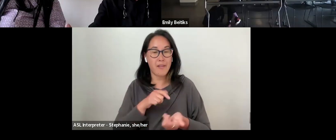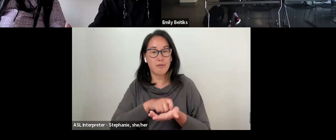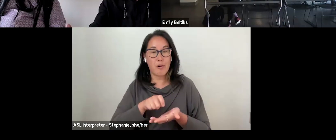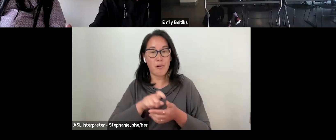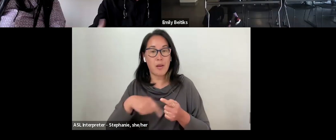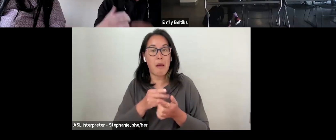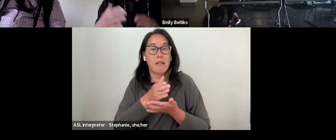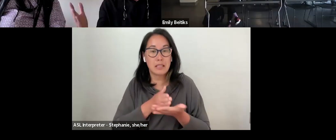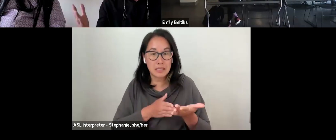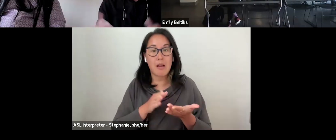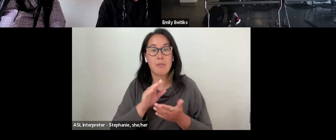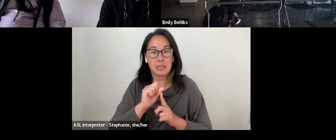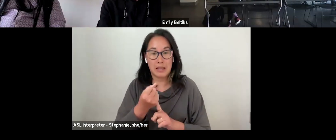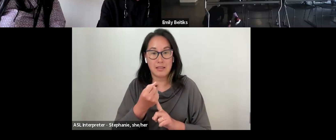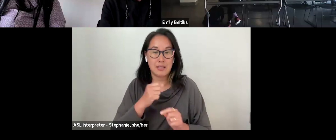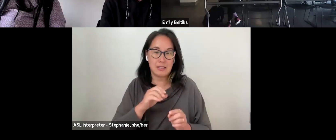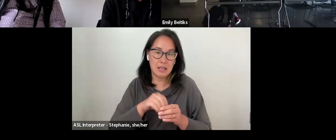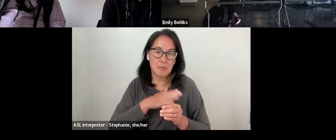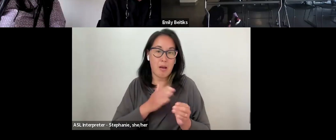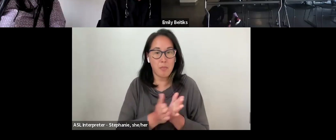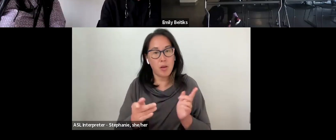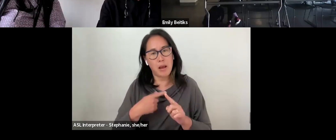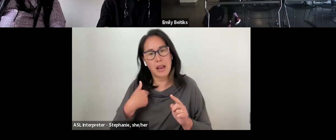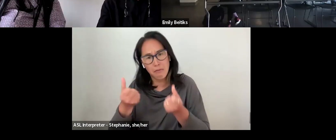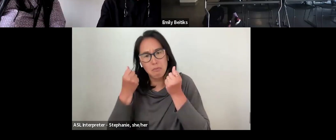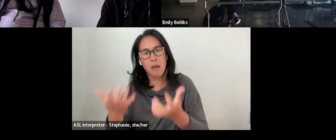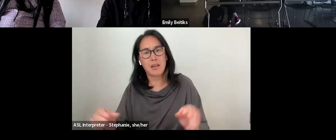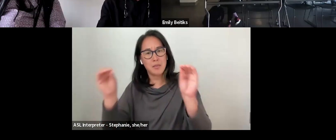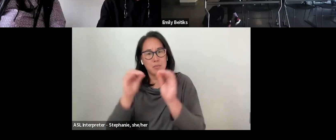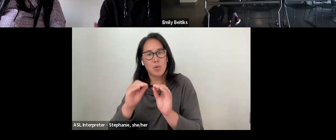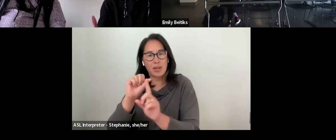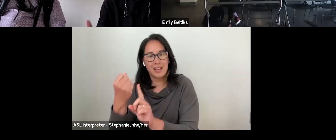the larger pattern, like we look at in our class, that's absolutely the case.